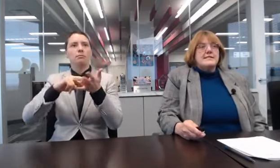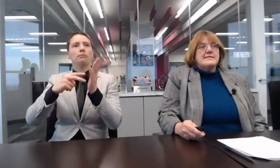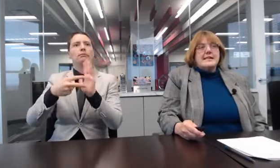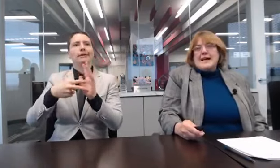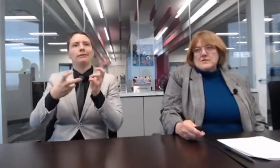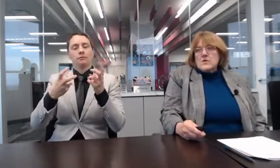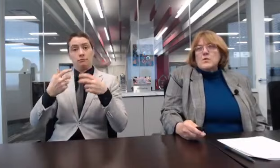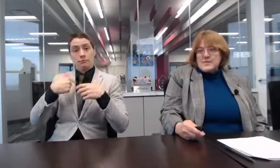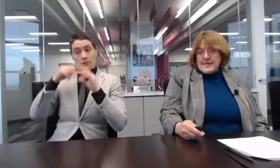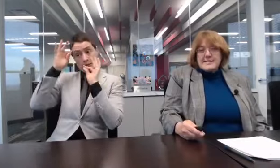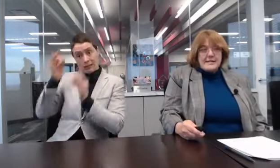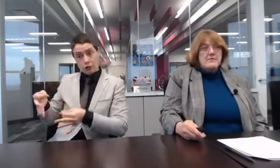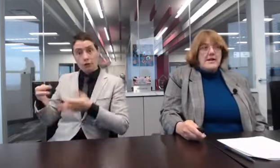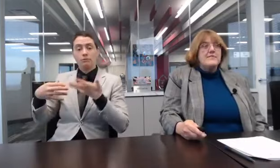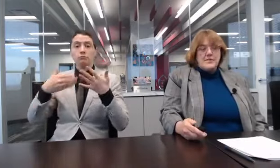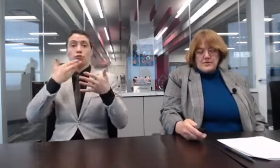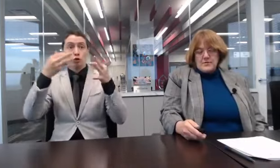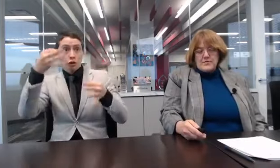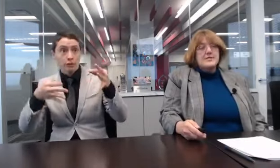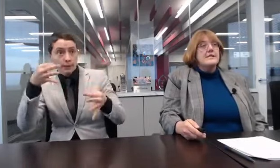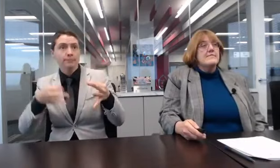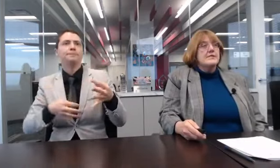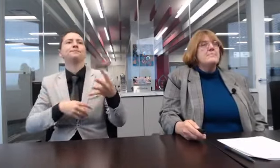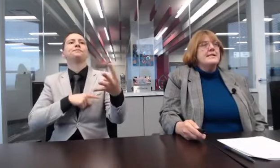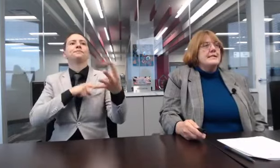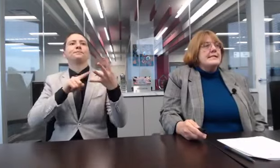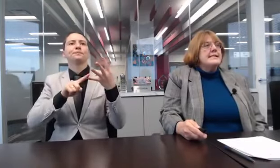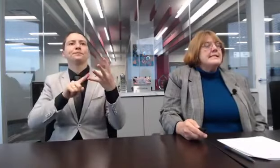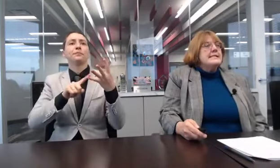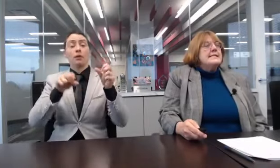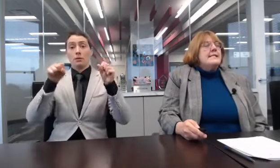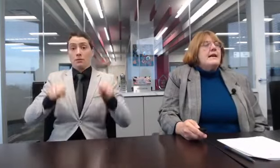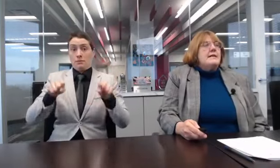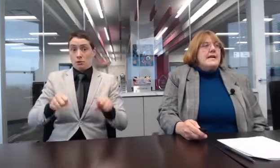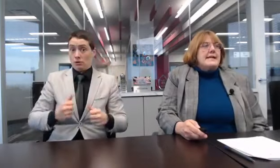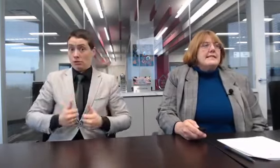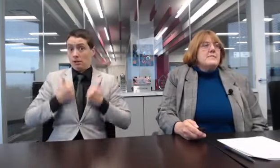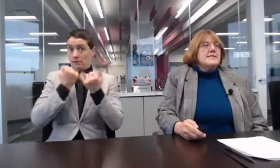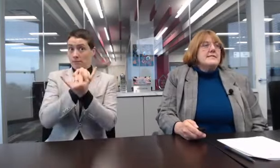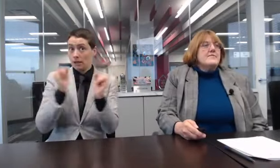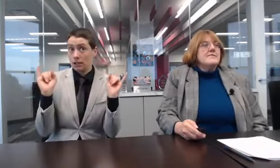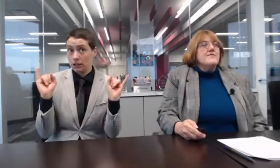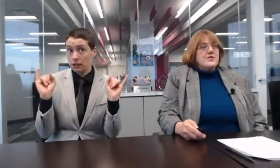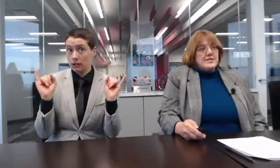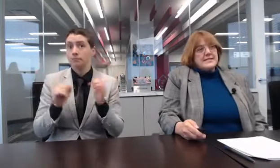it's like household things that you have to do in order to live independently. Economic self-sufficiency